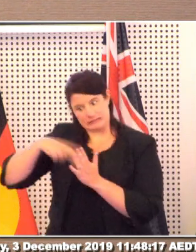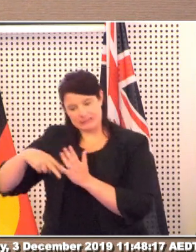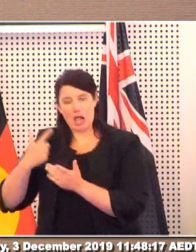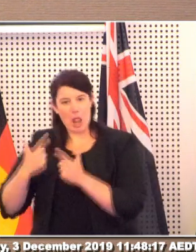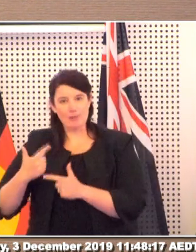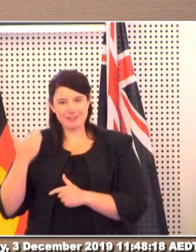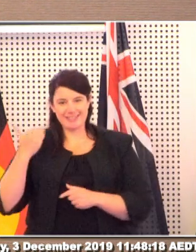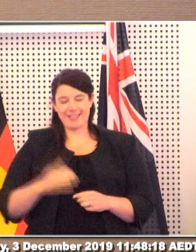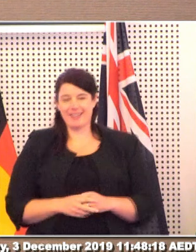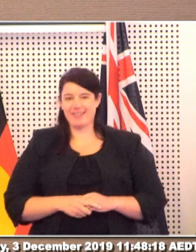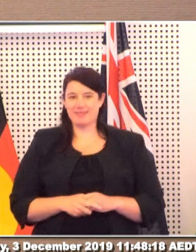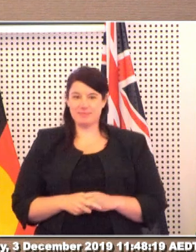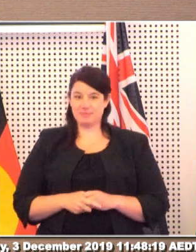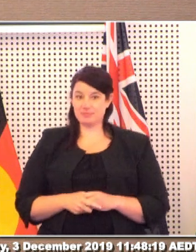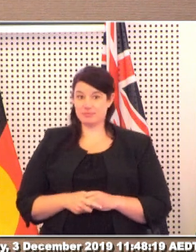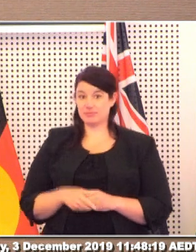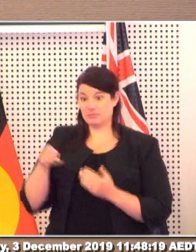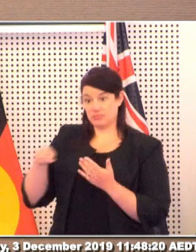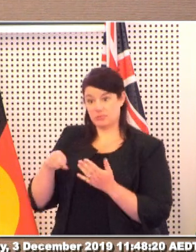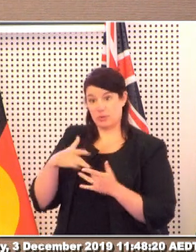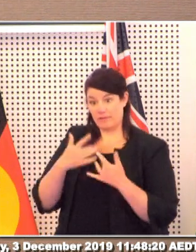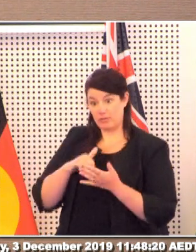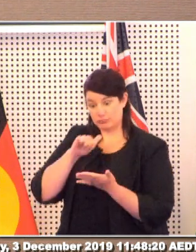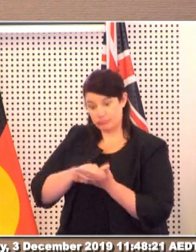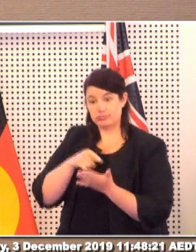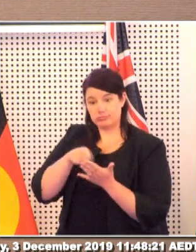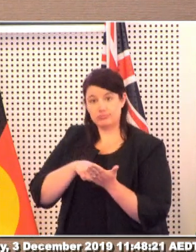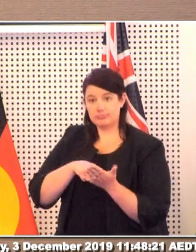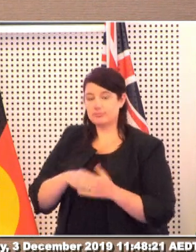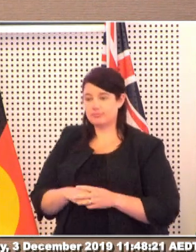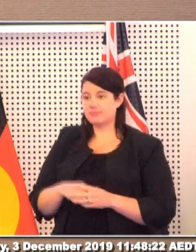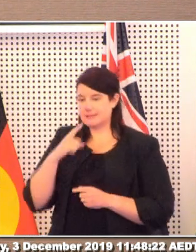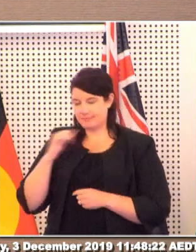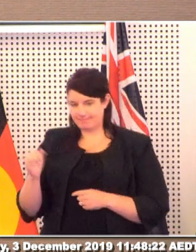So on that basis you feel confident that it’s true and correct? Yes. Thank you.